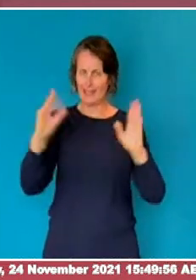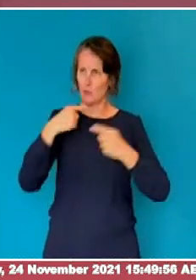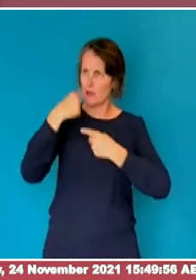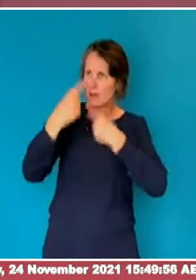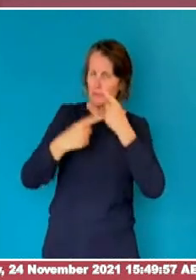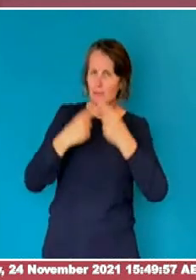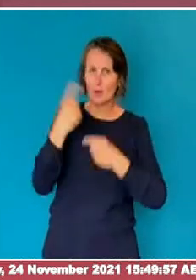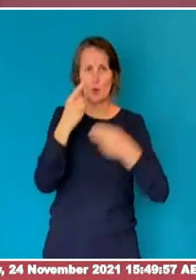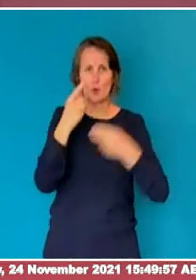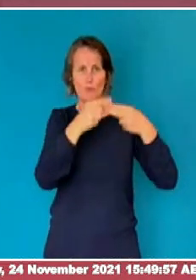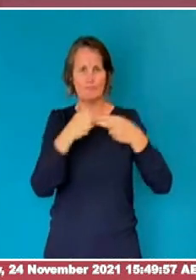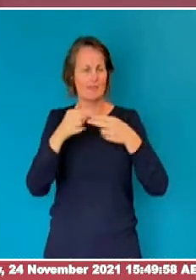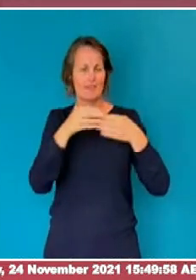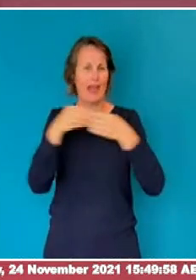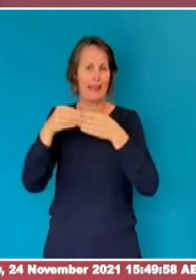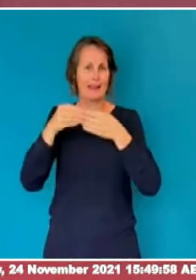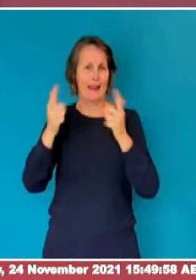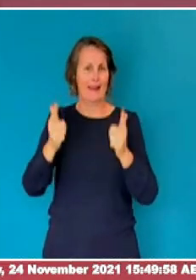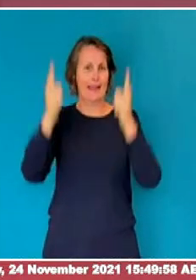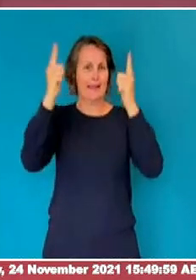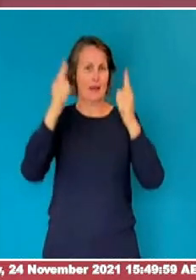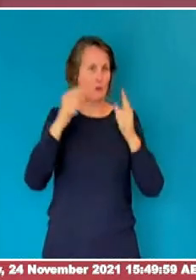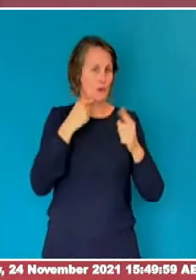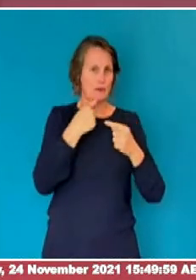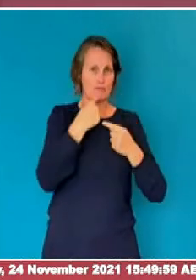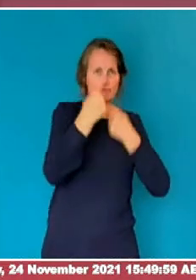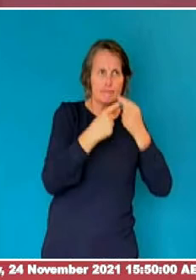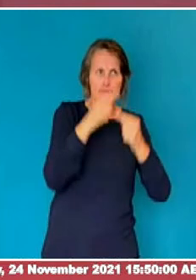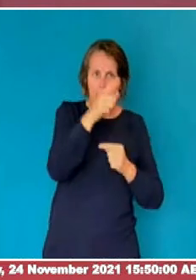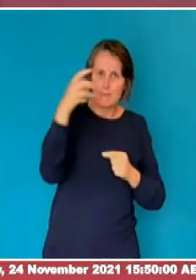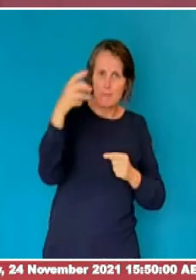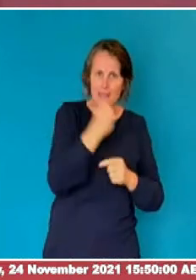keeping a safe workplace and keeping our people safe.